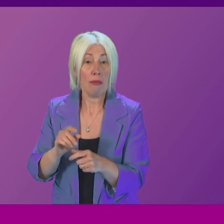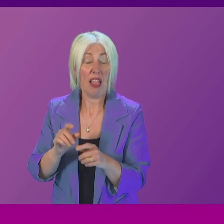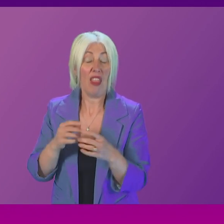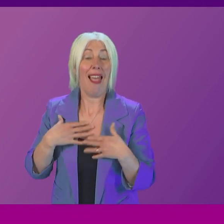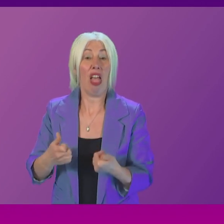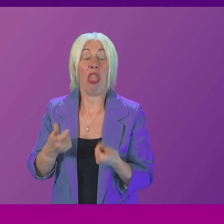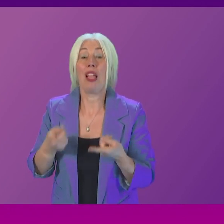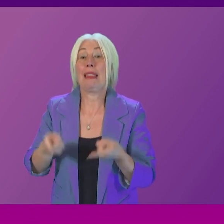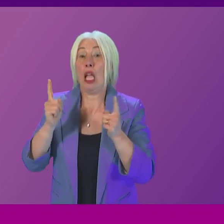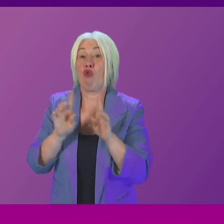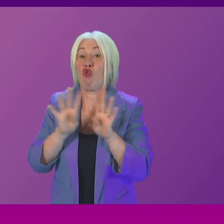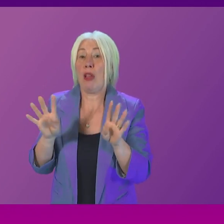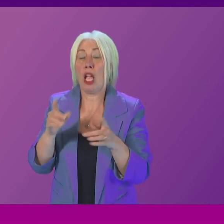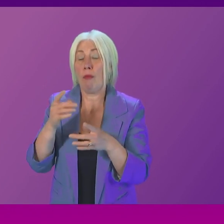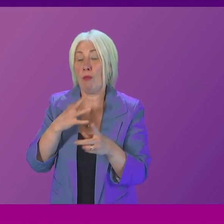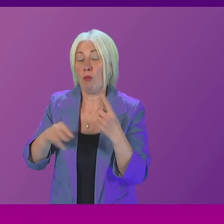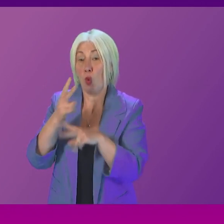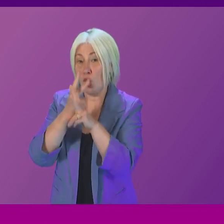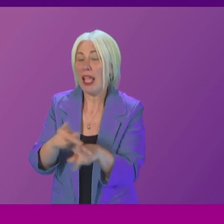NHS Recovery, Health and Social Care will also look at them.